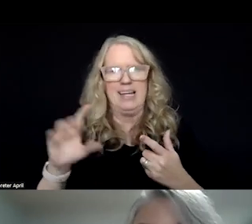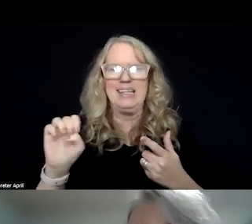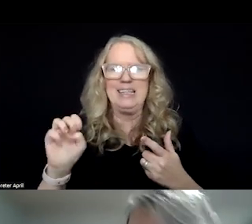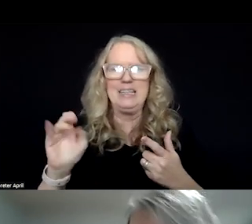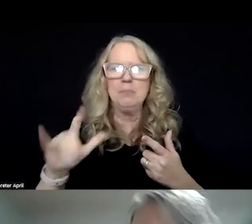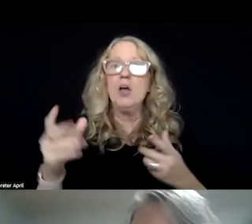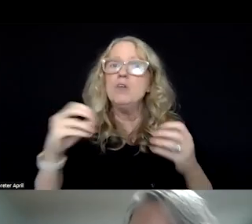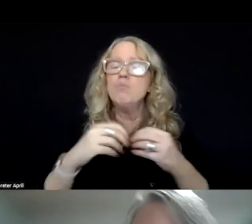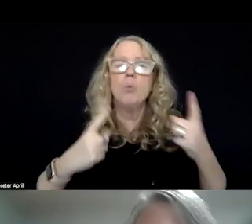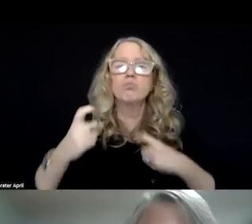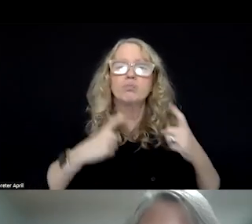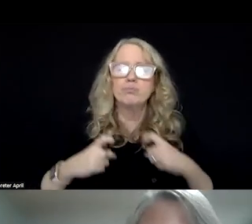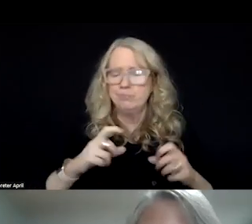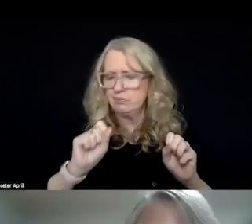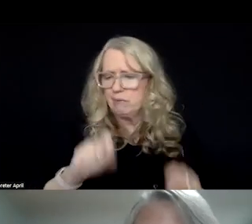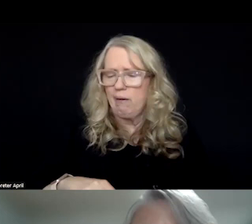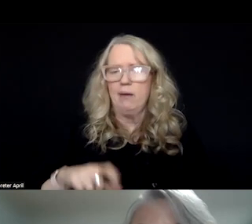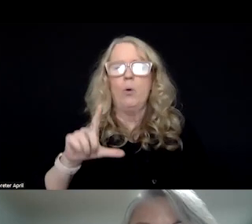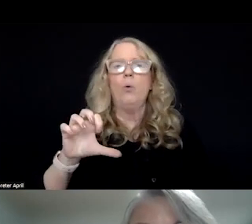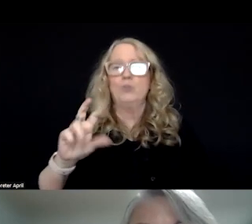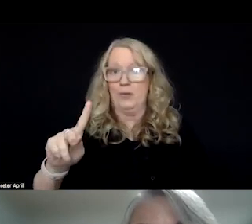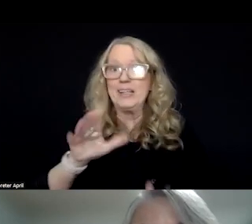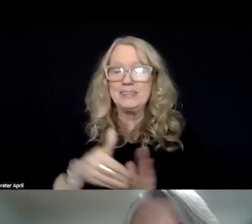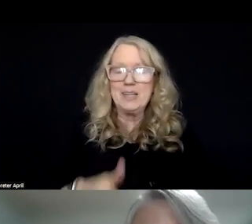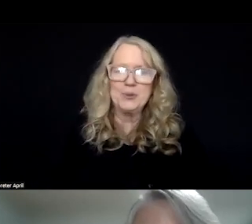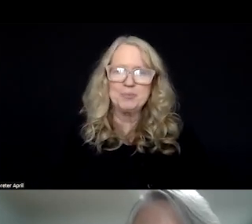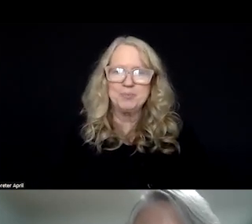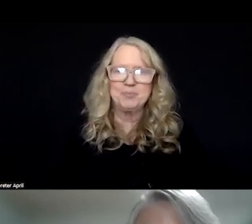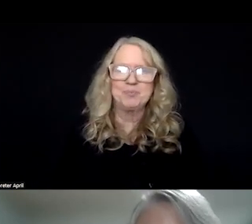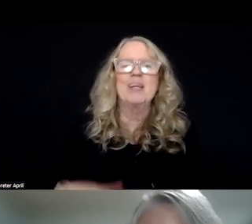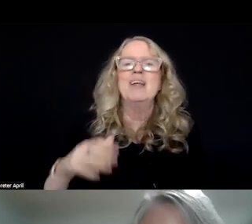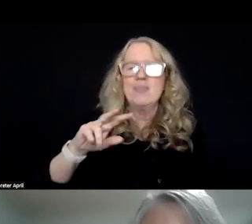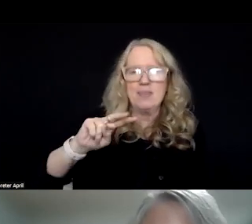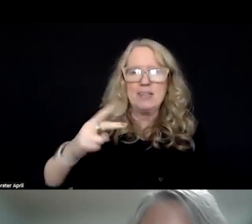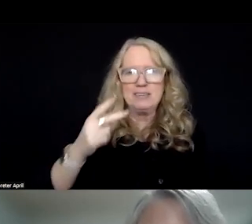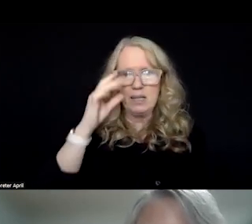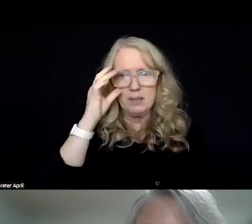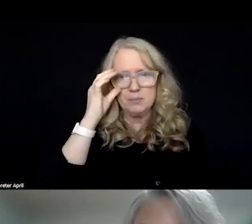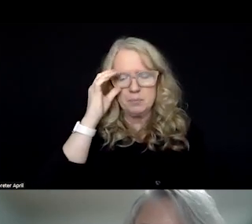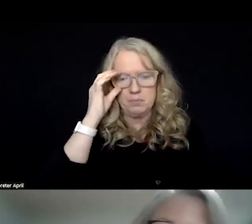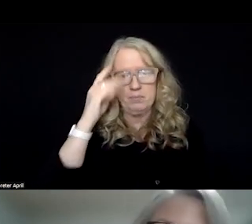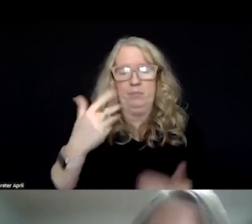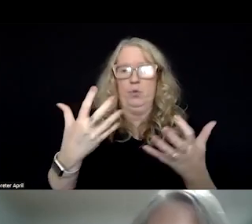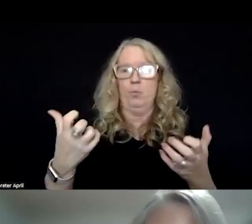QUESTIONS, YOU CAN EMAIL ME OR THE LINK CENTER. THE SECOND UPDATE IS NASMHPD'S